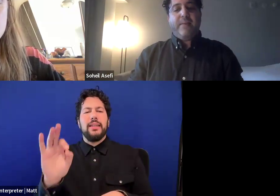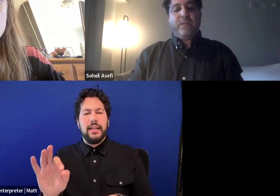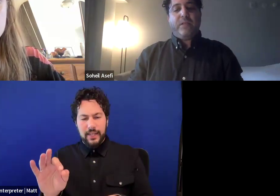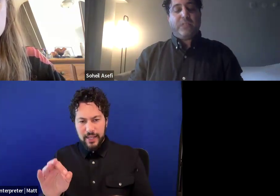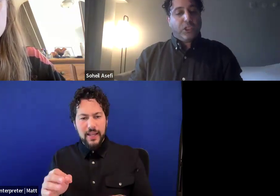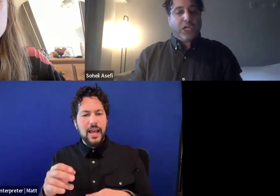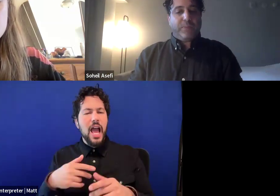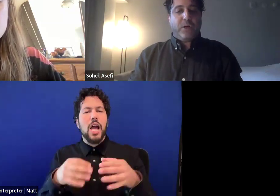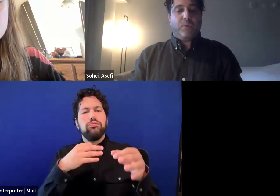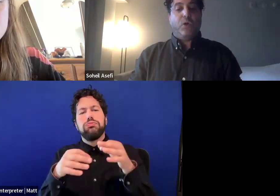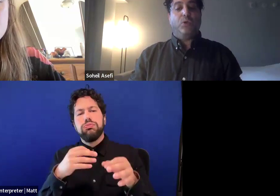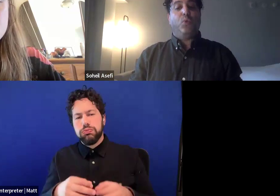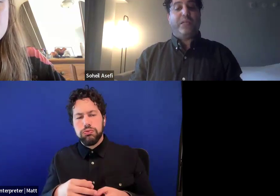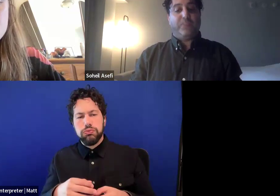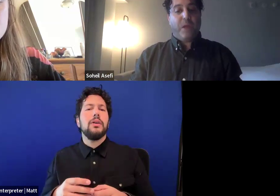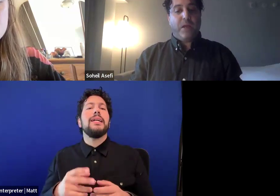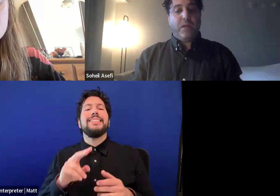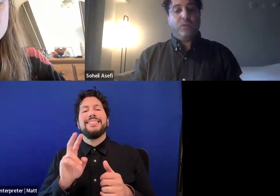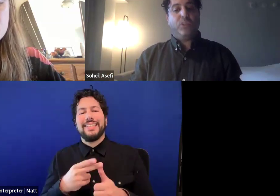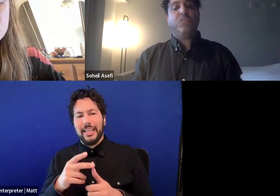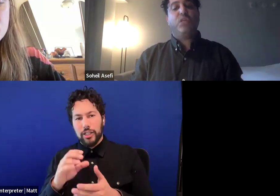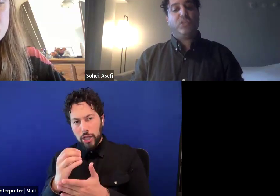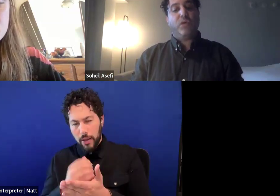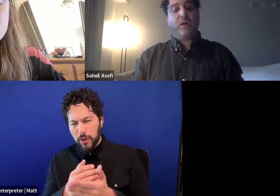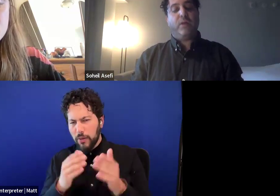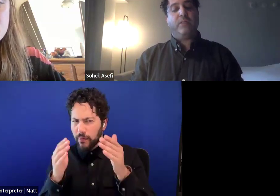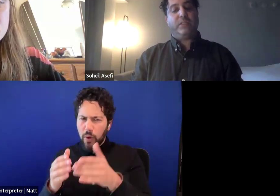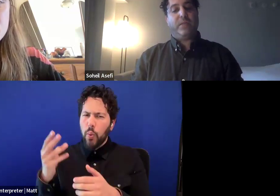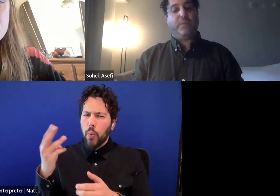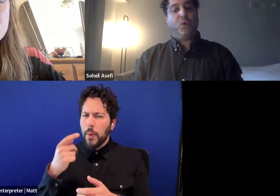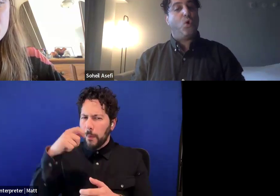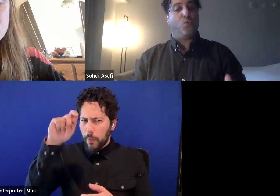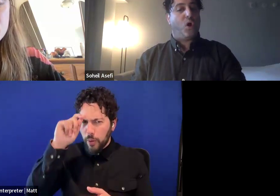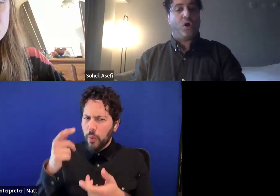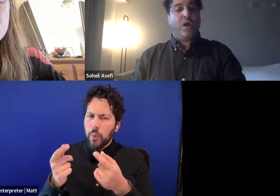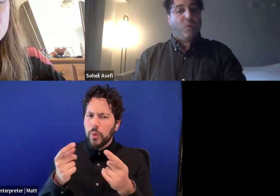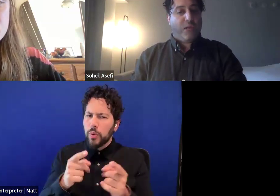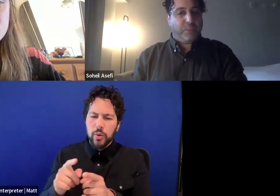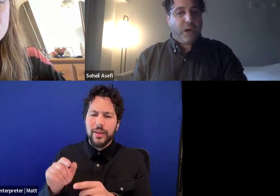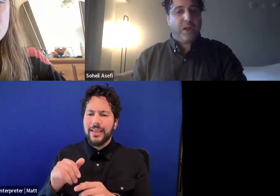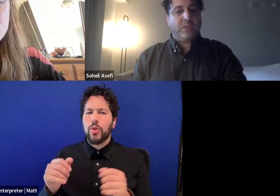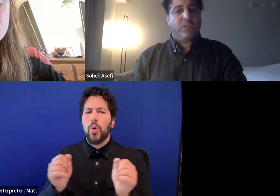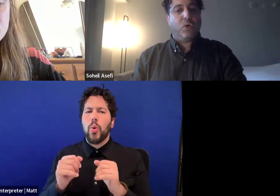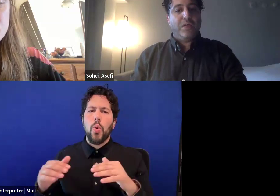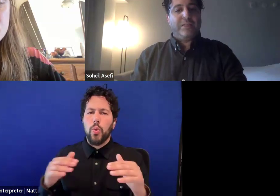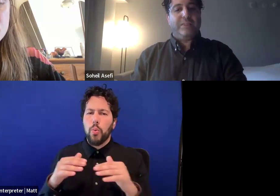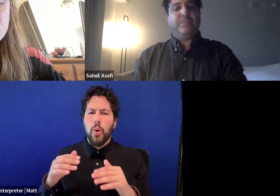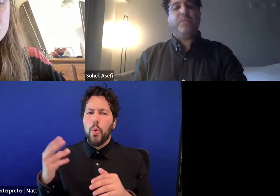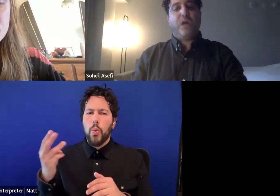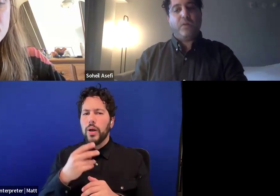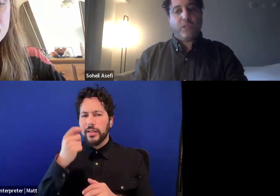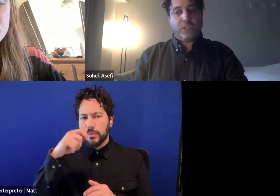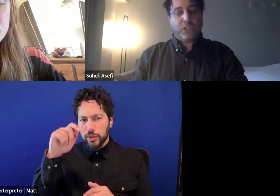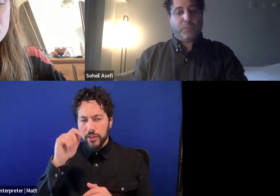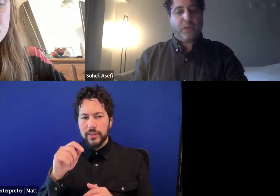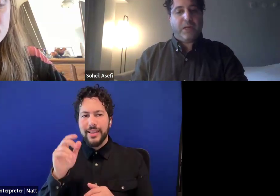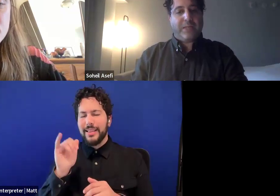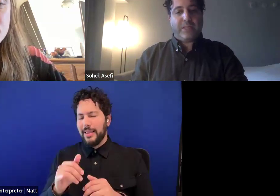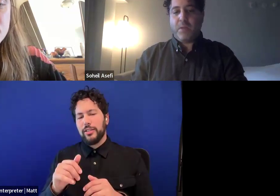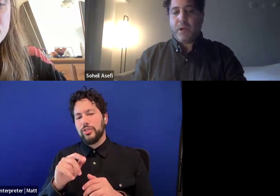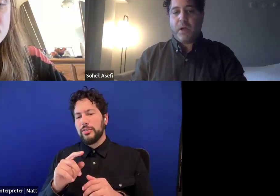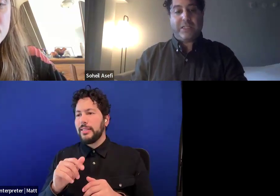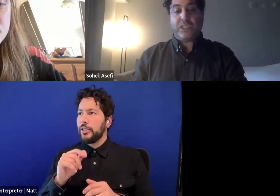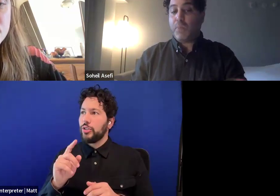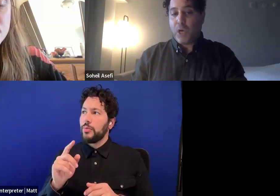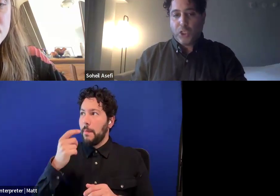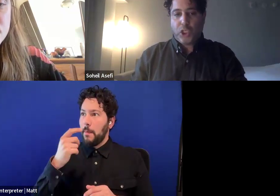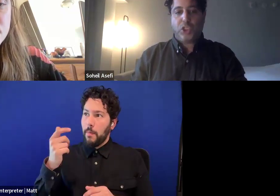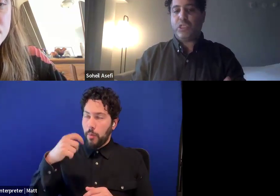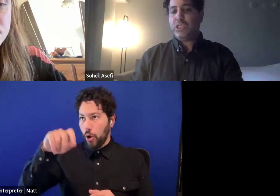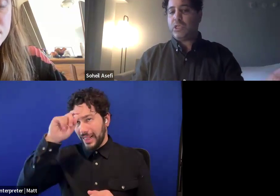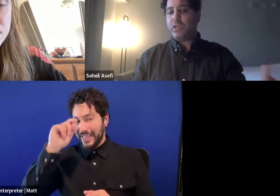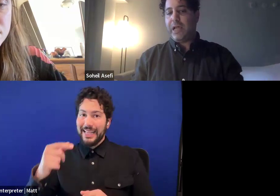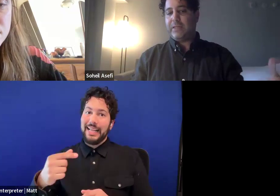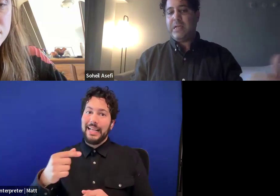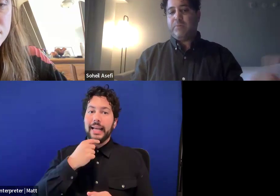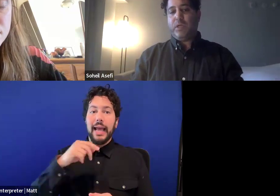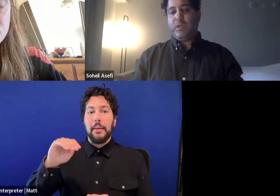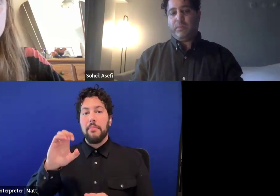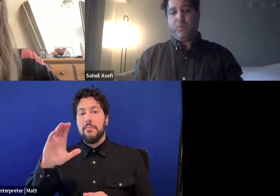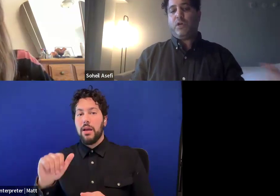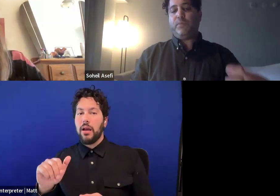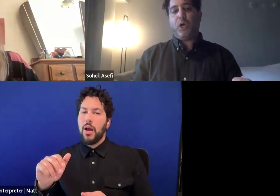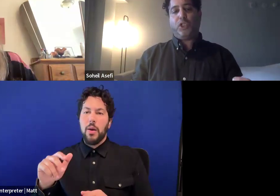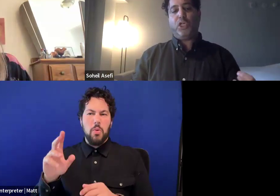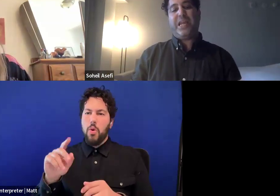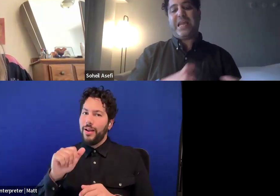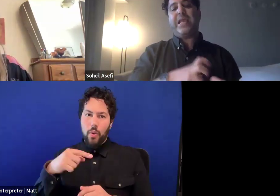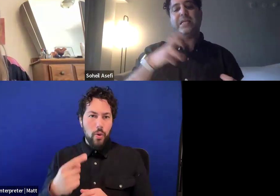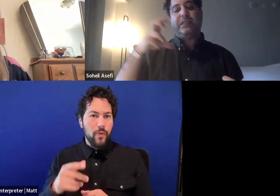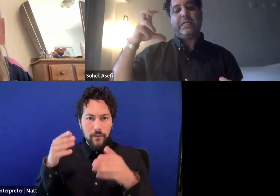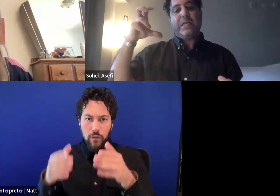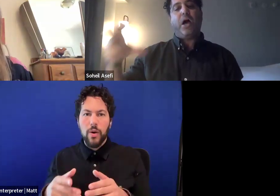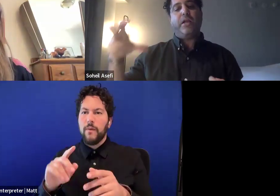And the second chapter, we go to West Berlin to see what is going on. This is the Cold War West Berlin, so this is beyond us, just Berlin as a gay macaw and subculture, so this is not at a… my point of departure yet again is.